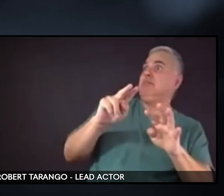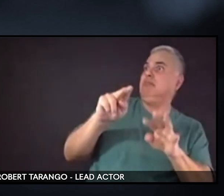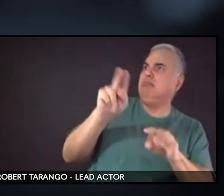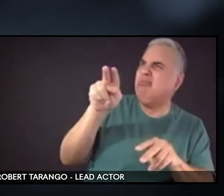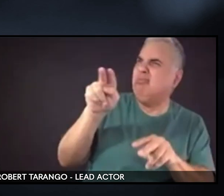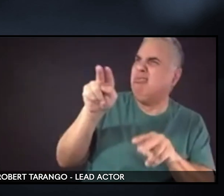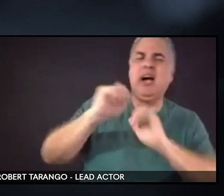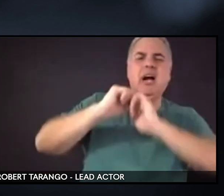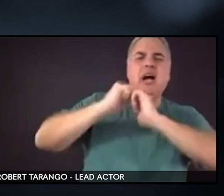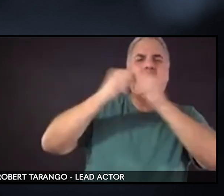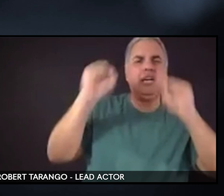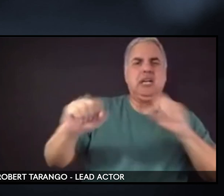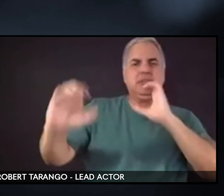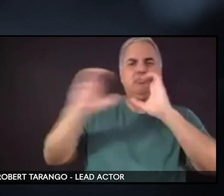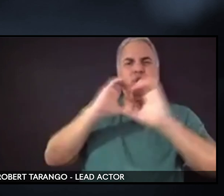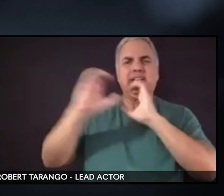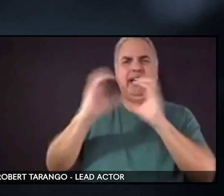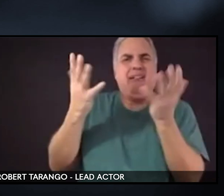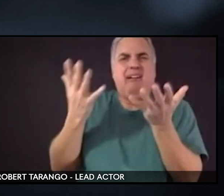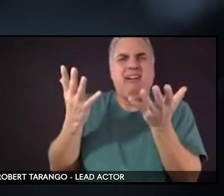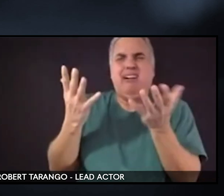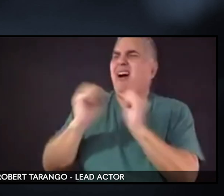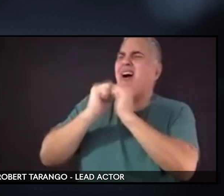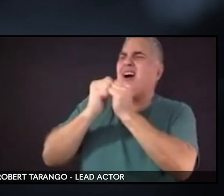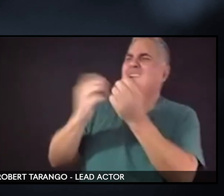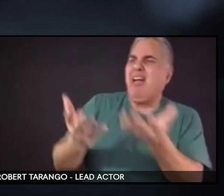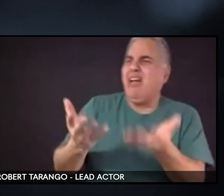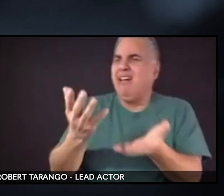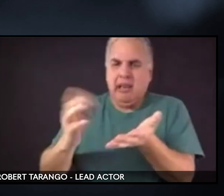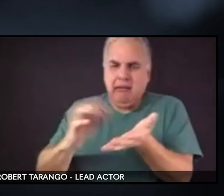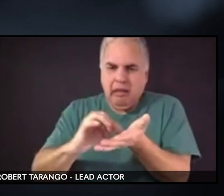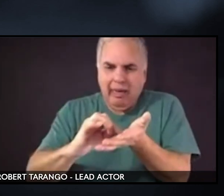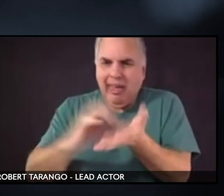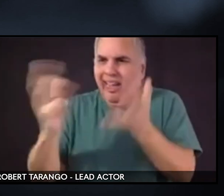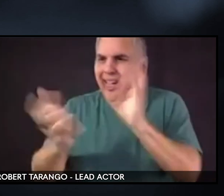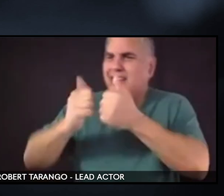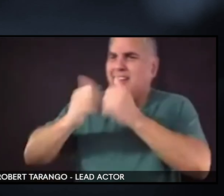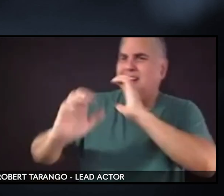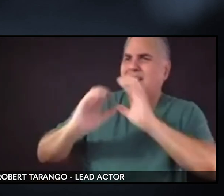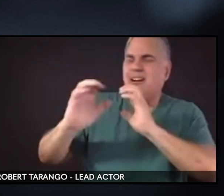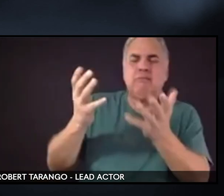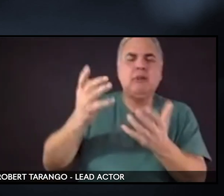forming a relationship, I think seeing this film makes people go, "Oh, it's not